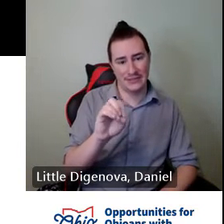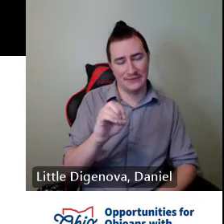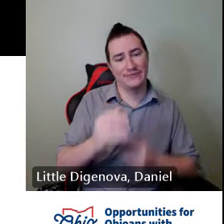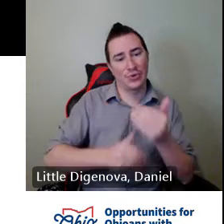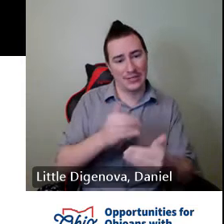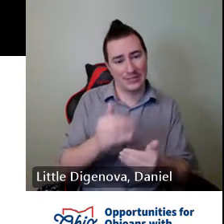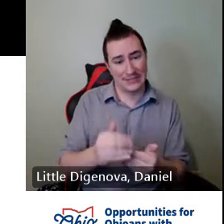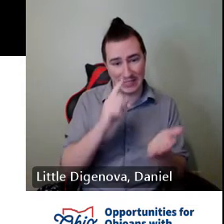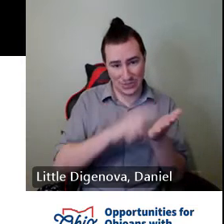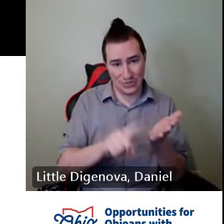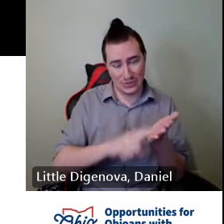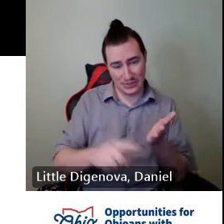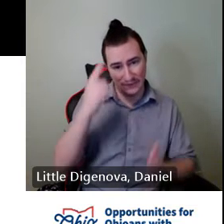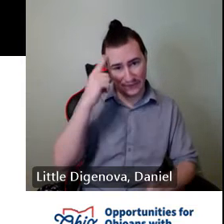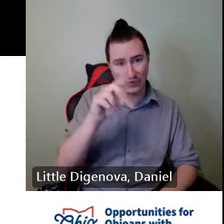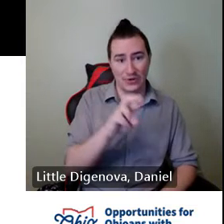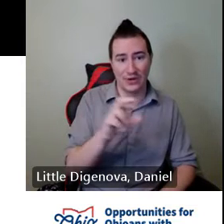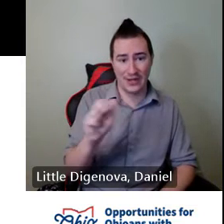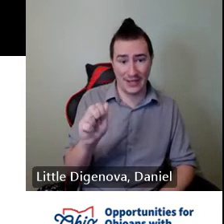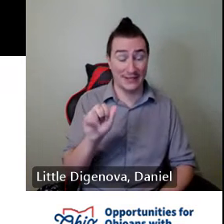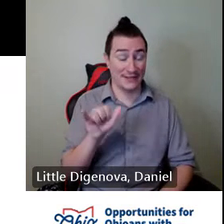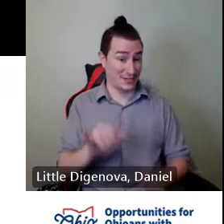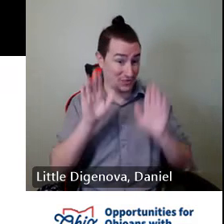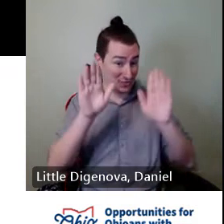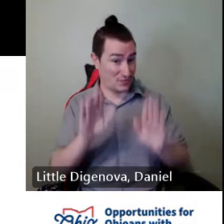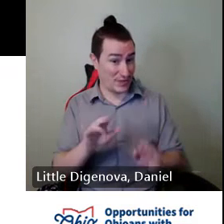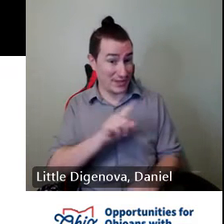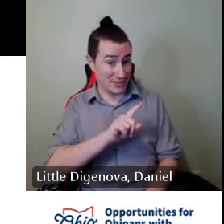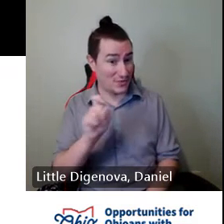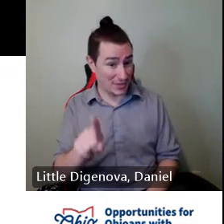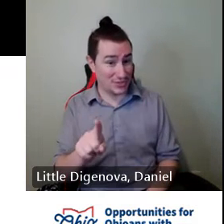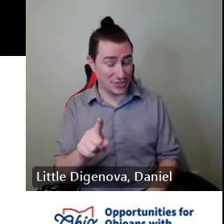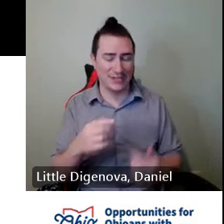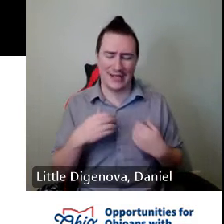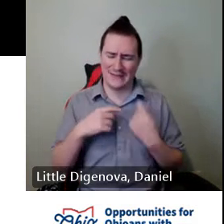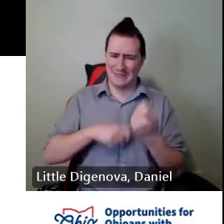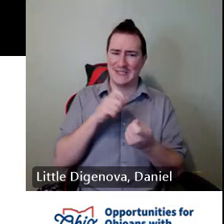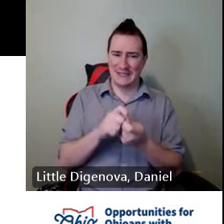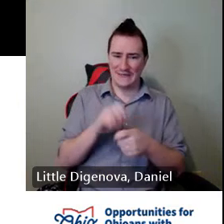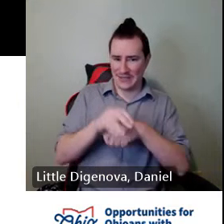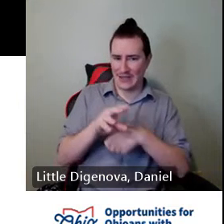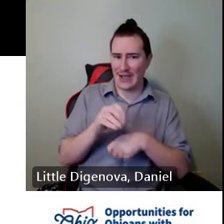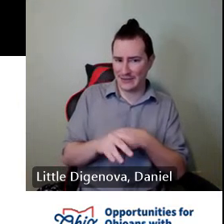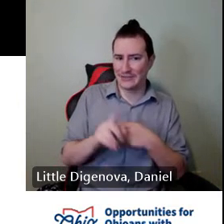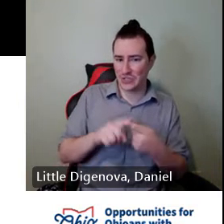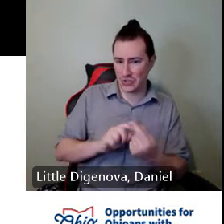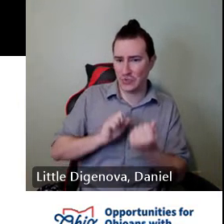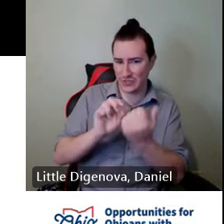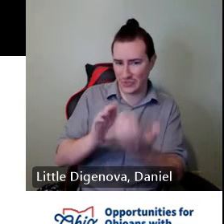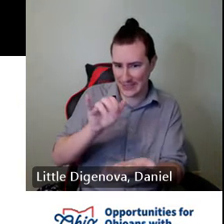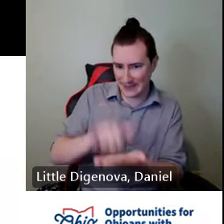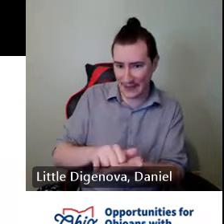There is specific guidance to address that in the different phases. We'd be happy to connect you with that guidance if that would be helpful.